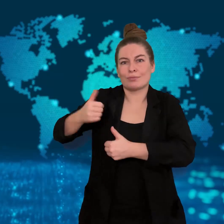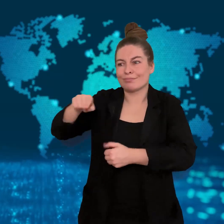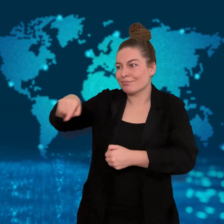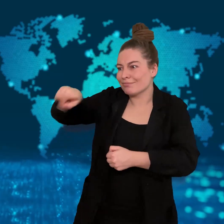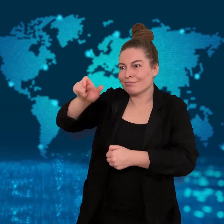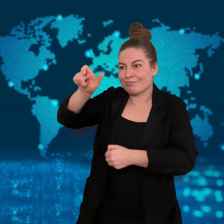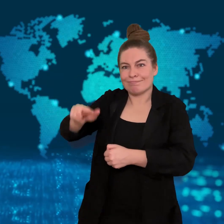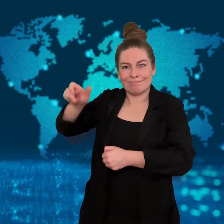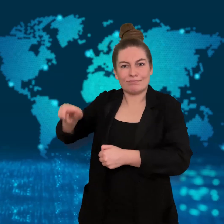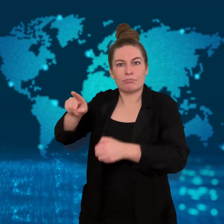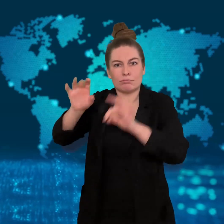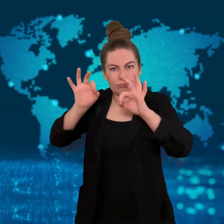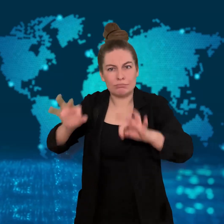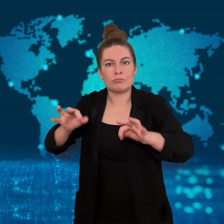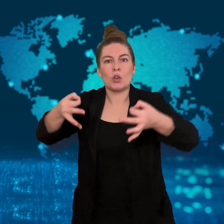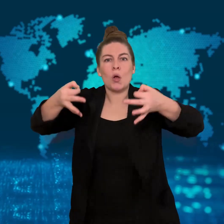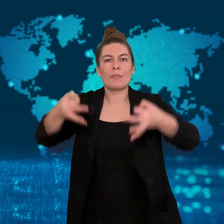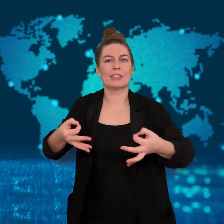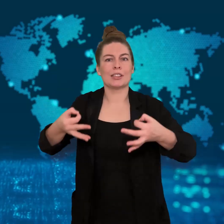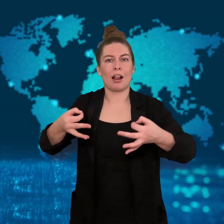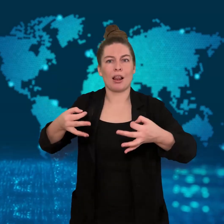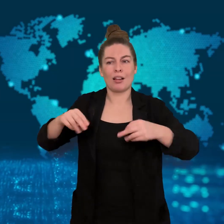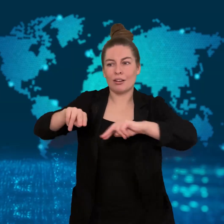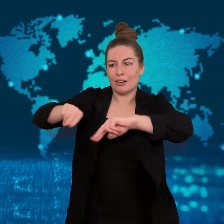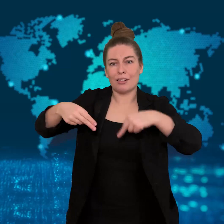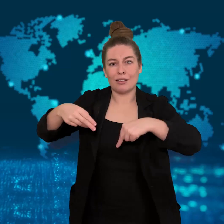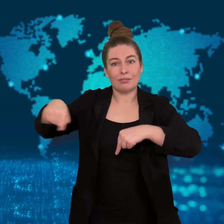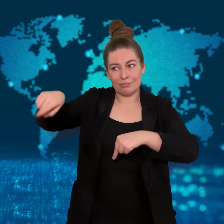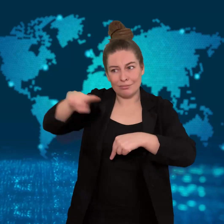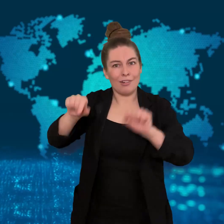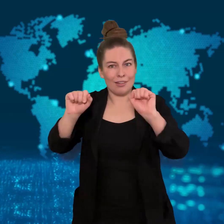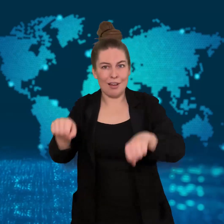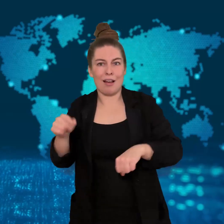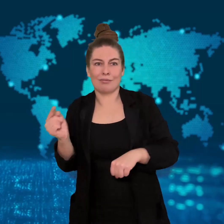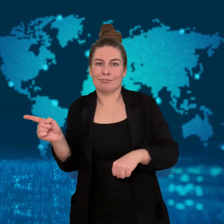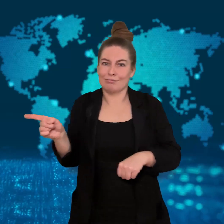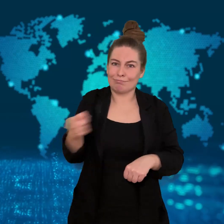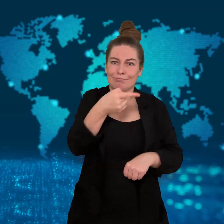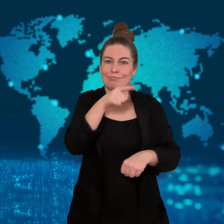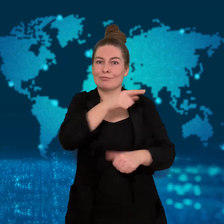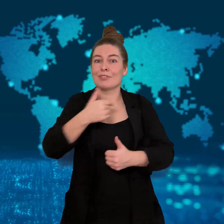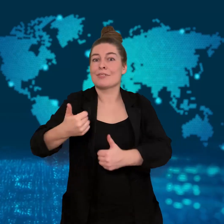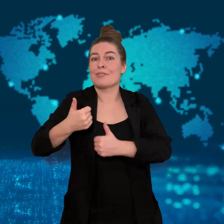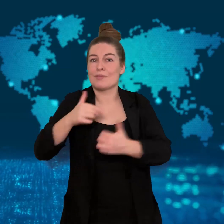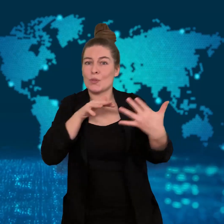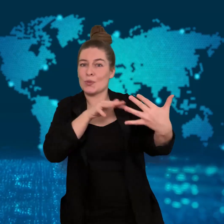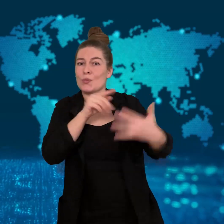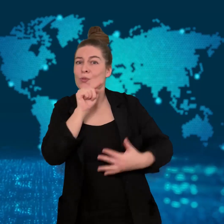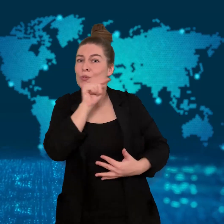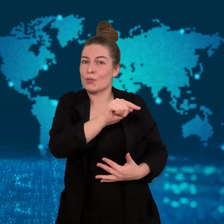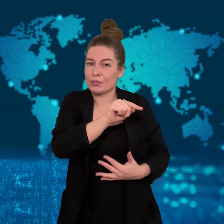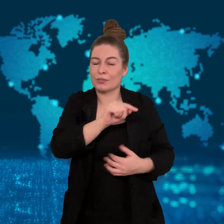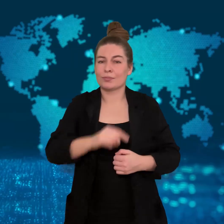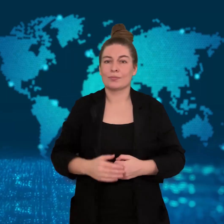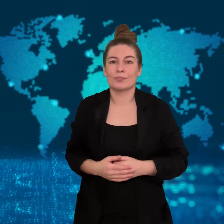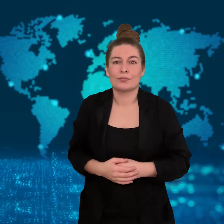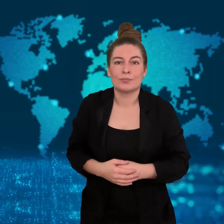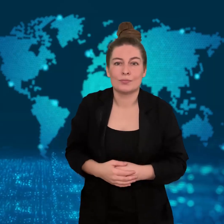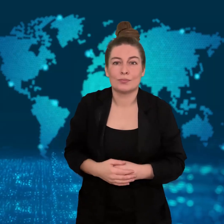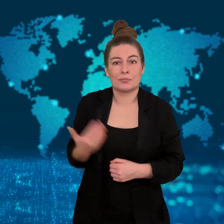The group that organized this weekend's protest is "The Way Home."